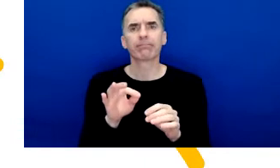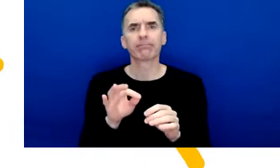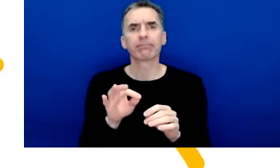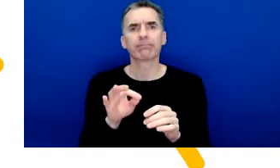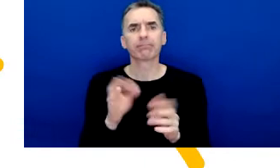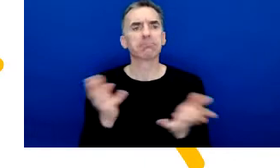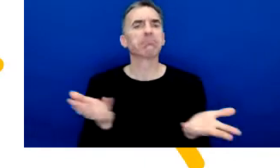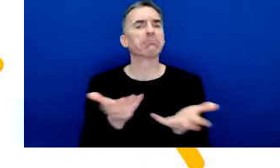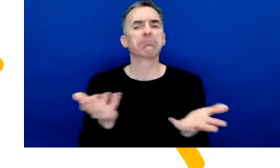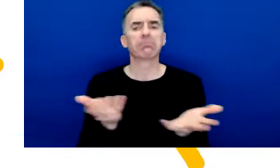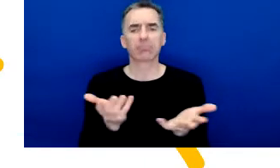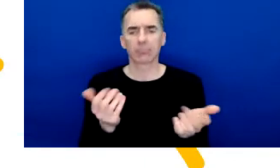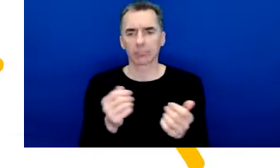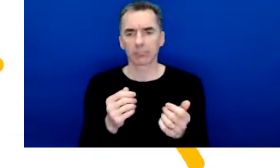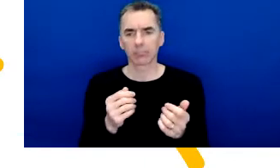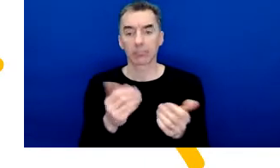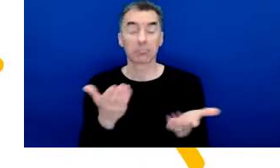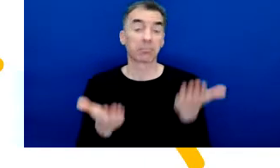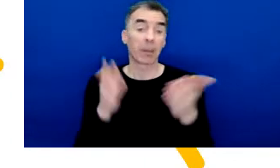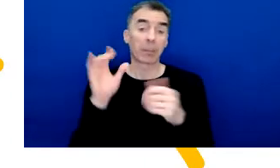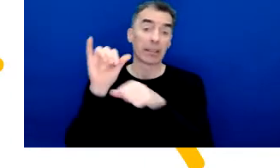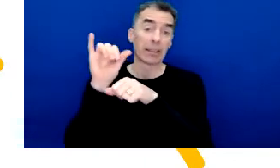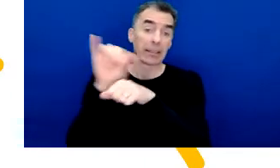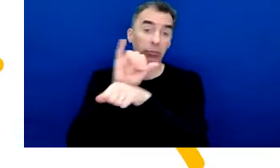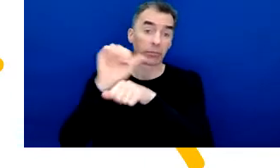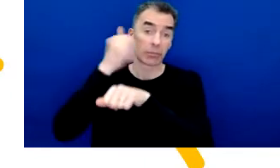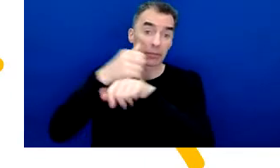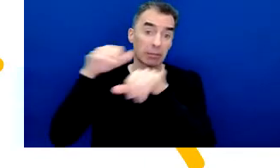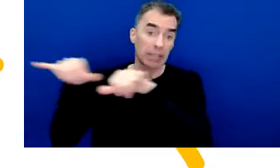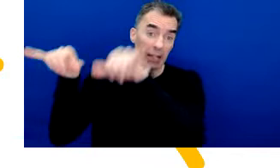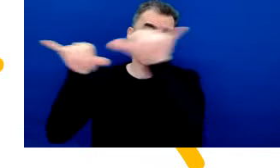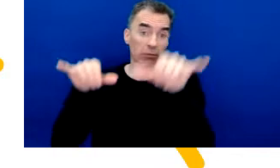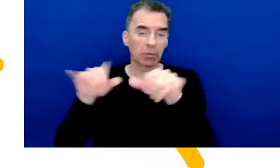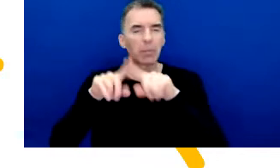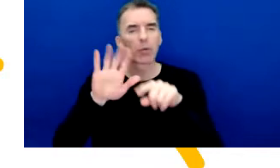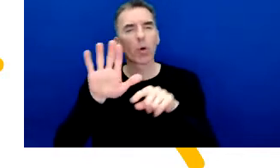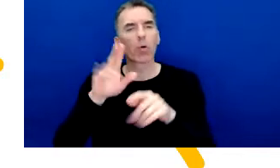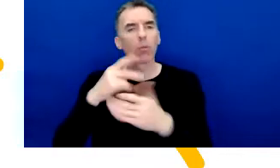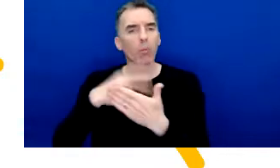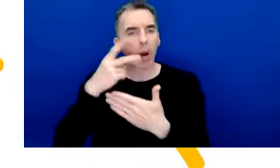There could be certain industry standards depending on the program. In the major that you are a part of.